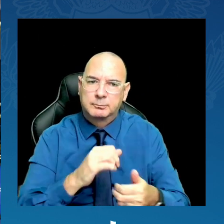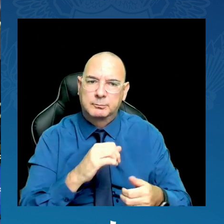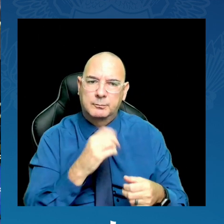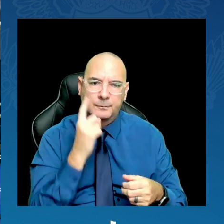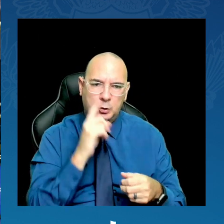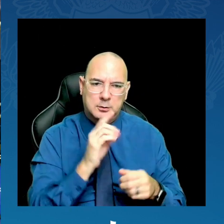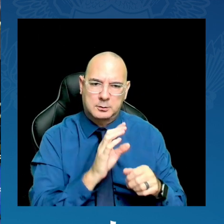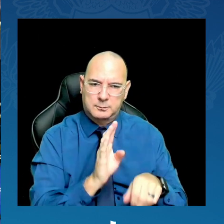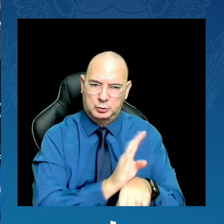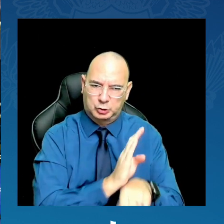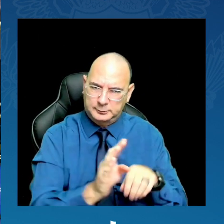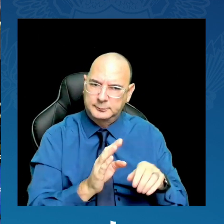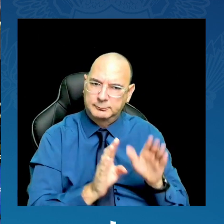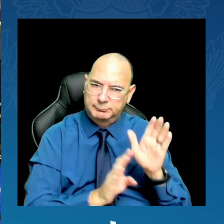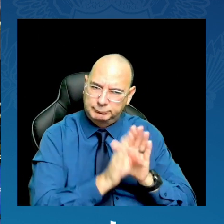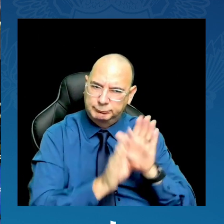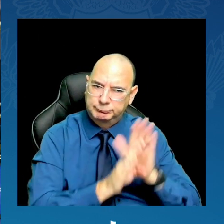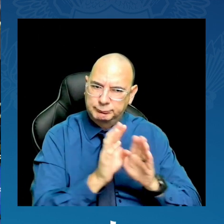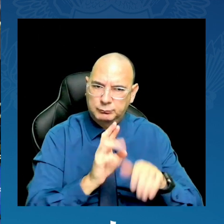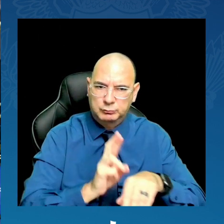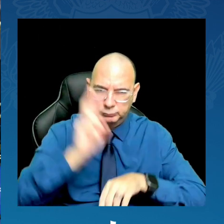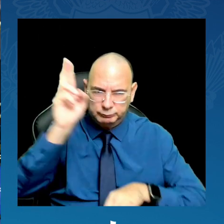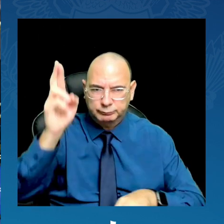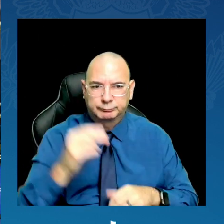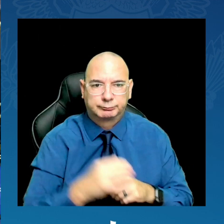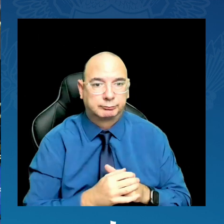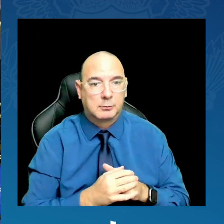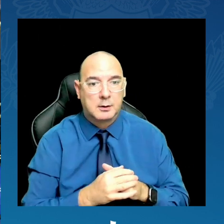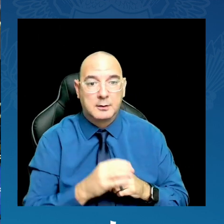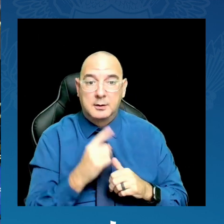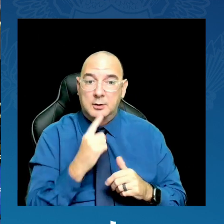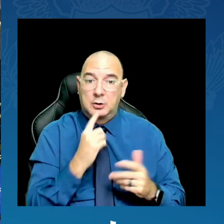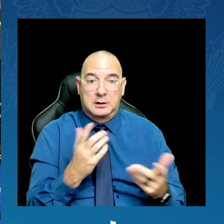We don't have time to waste in Leo as other nations rapidly mature their capabilities.